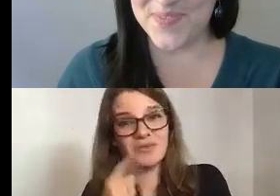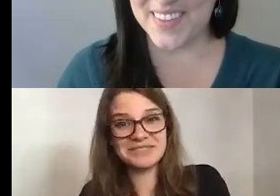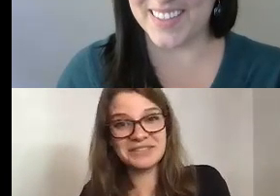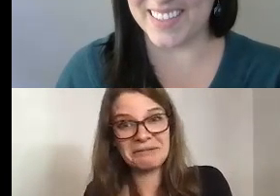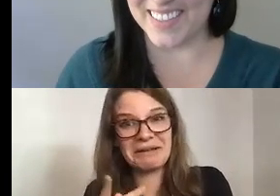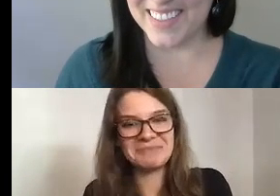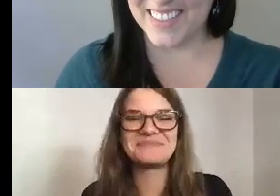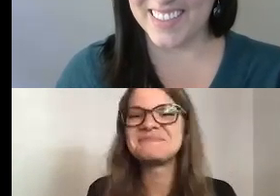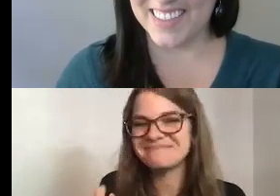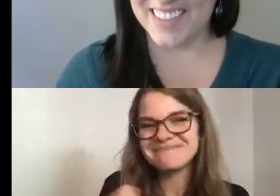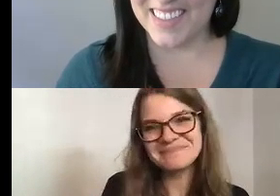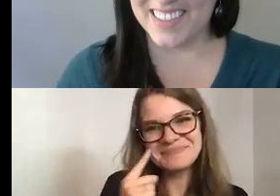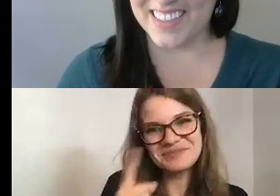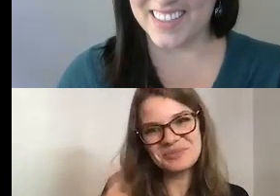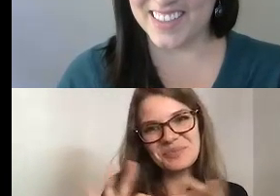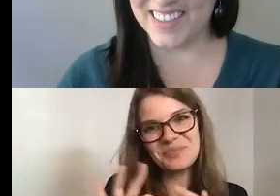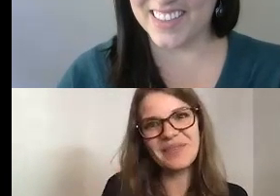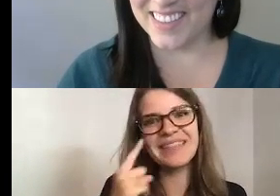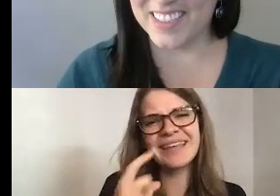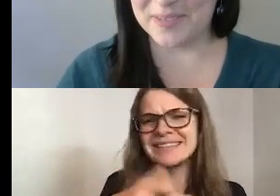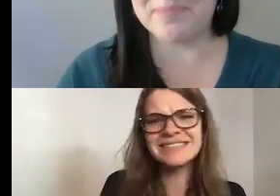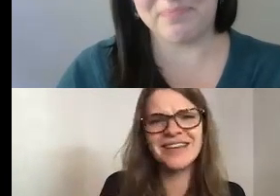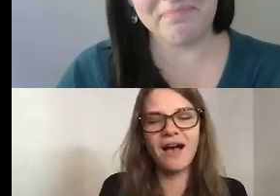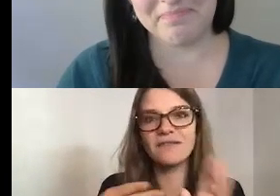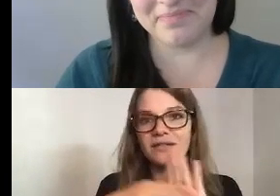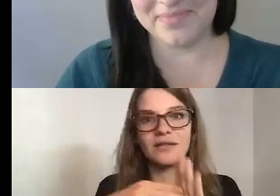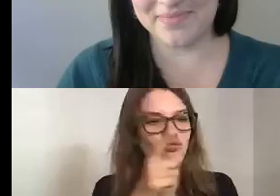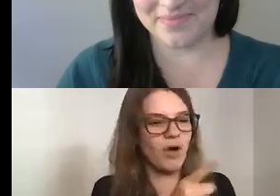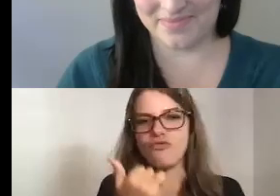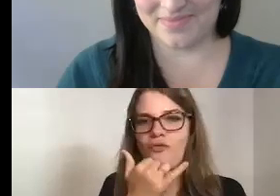it that you know I feel like it's hard to put a right or wrong I think sometimes there's this you